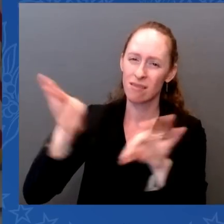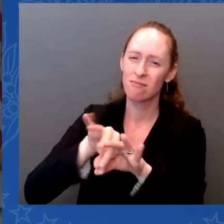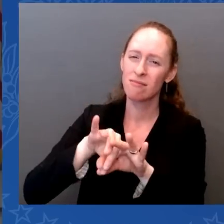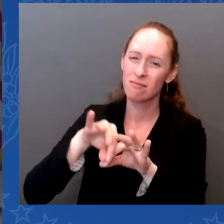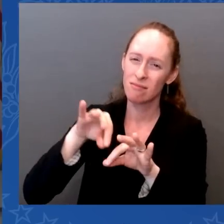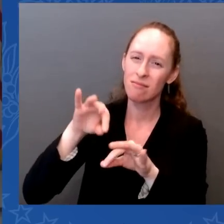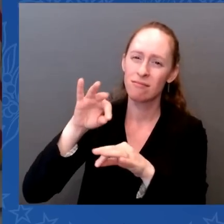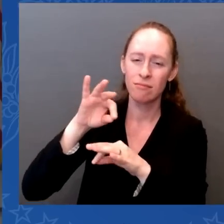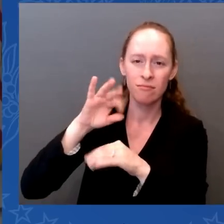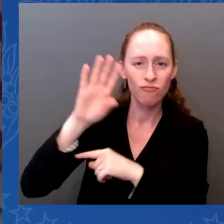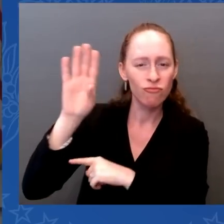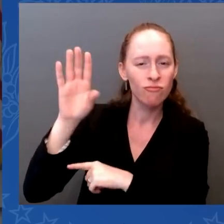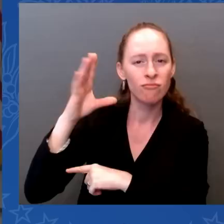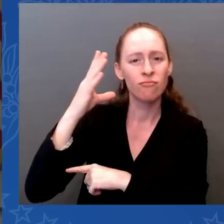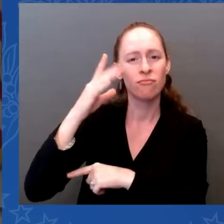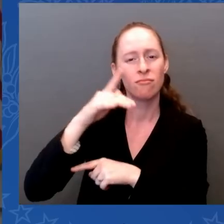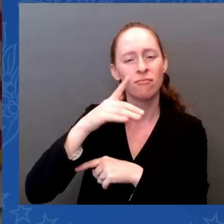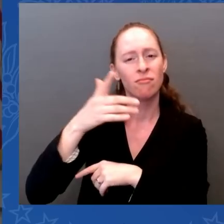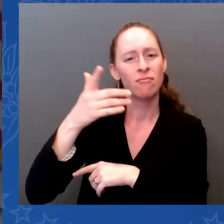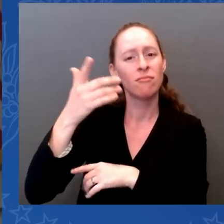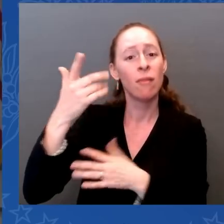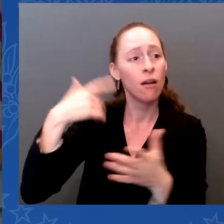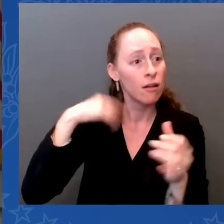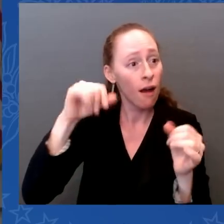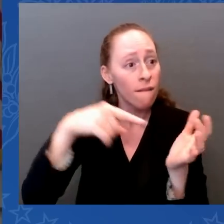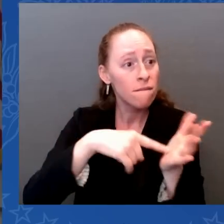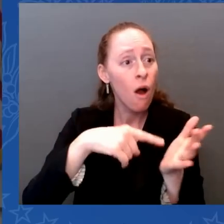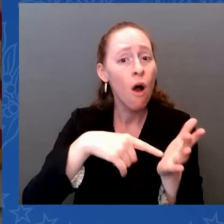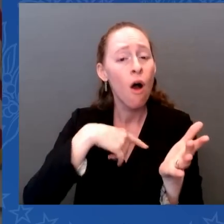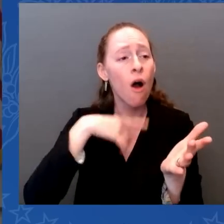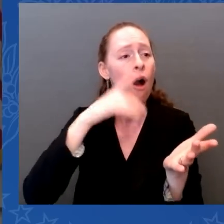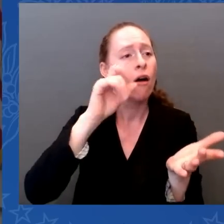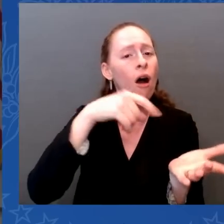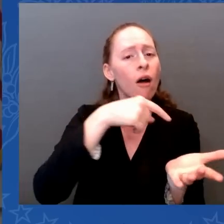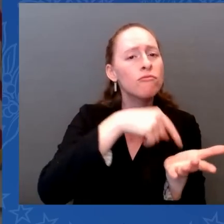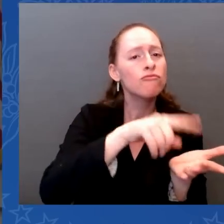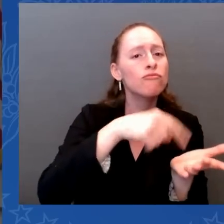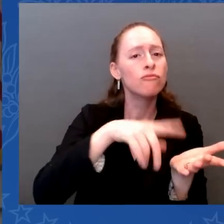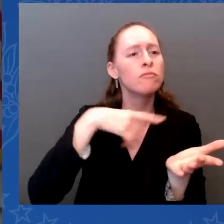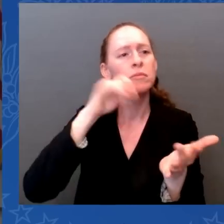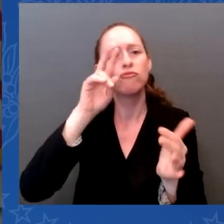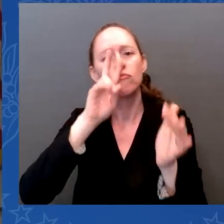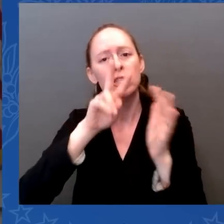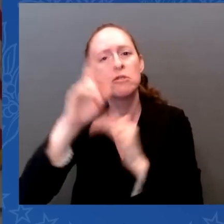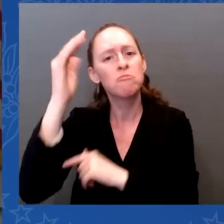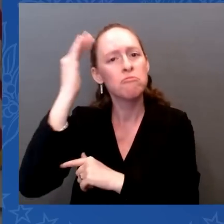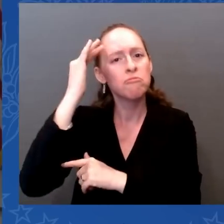And that's very key. The Inflation Reduction Act is historic lowering prescription